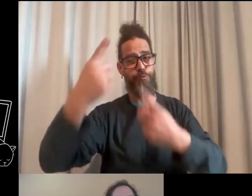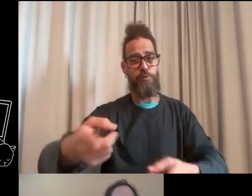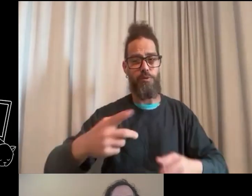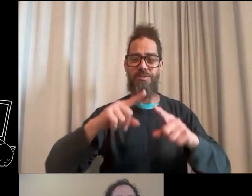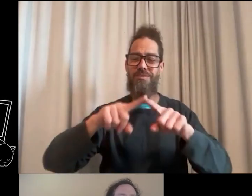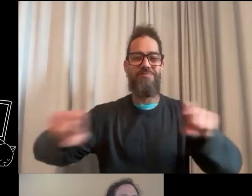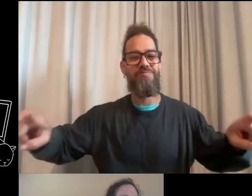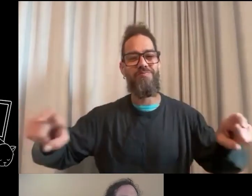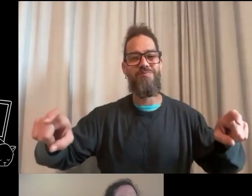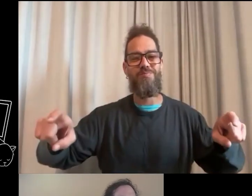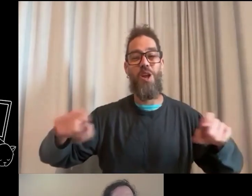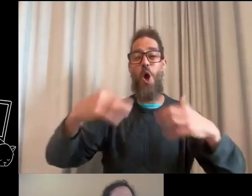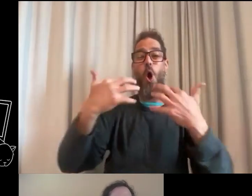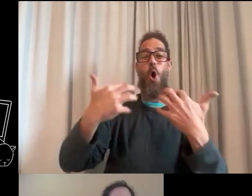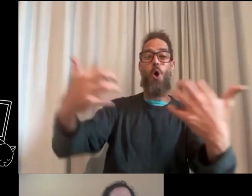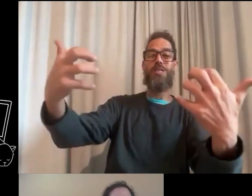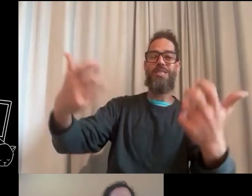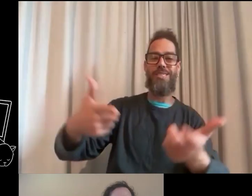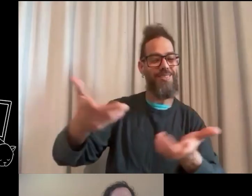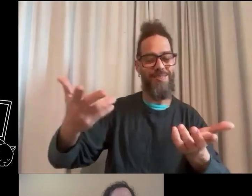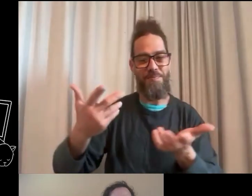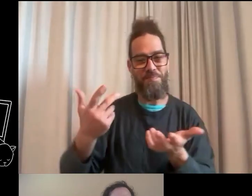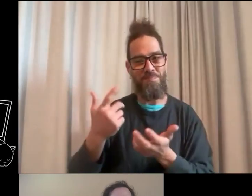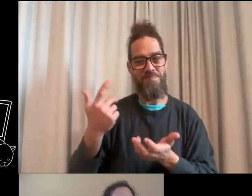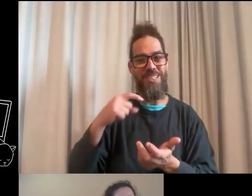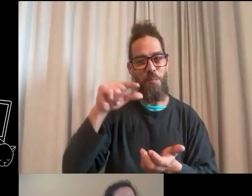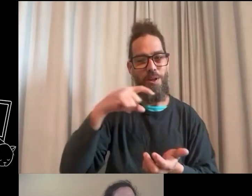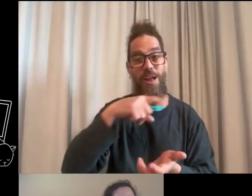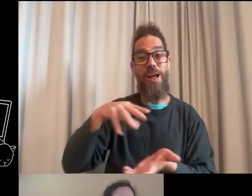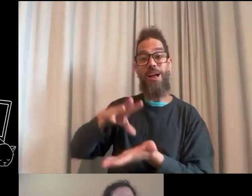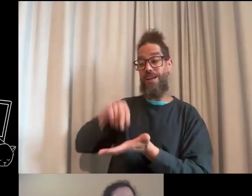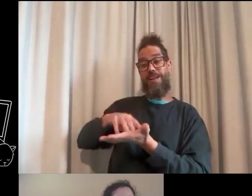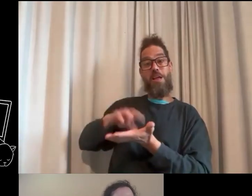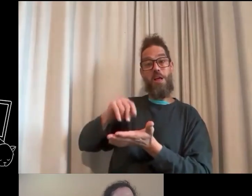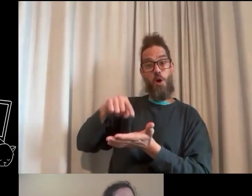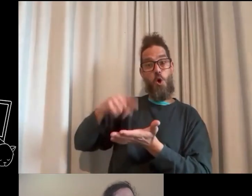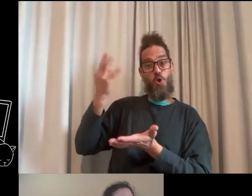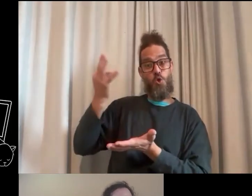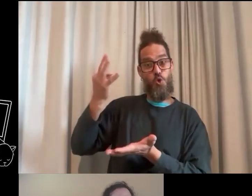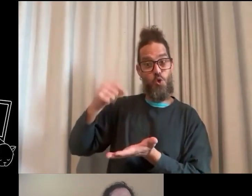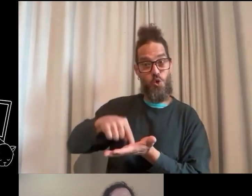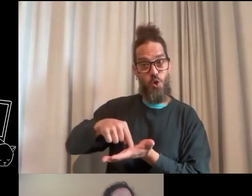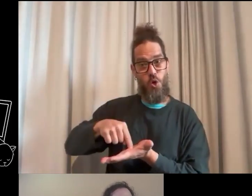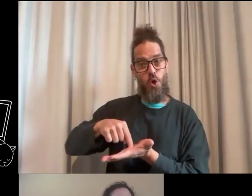However, when we do a tailored webinar or a course or learning